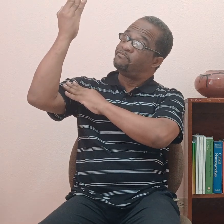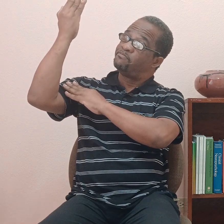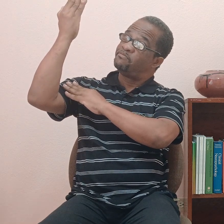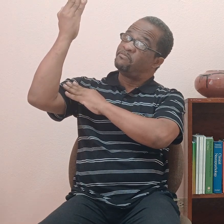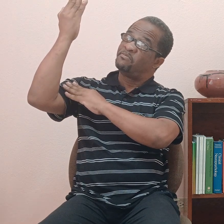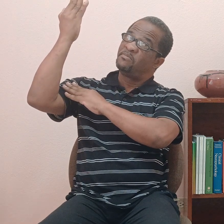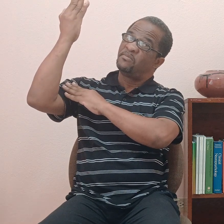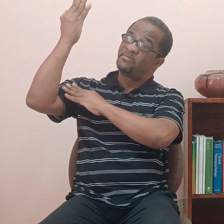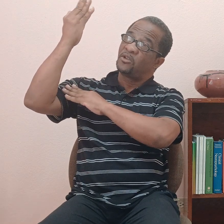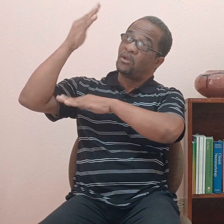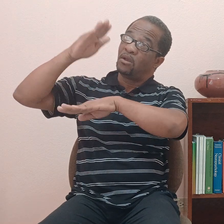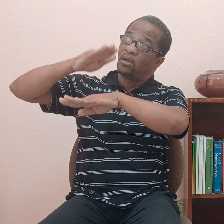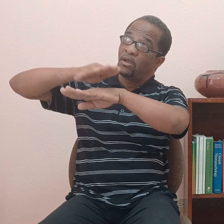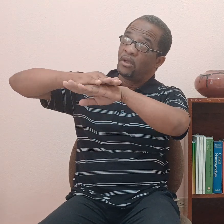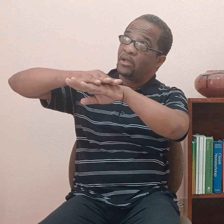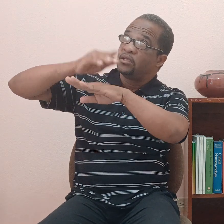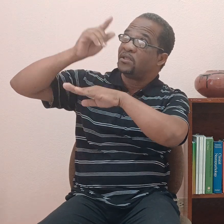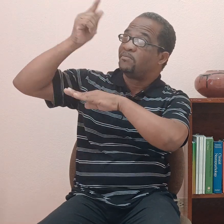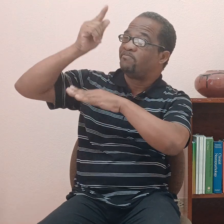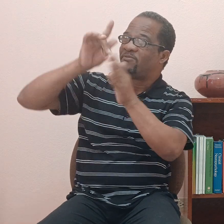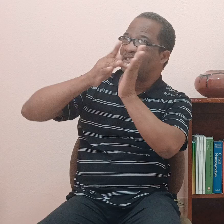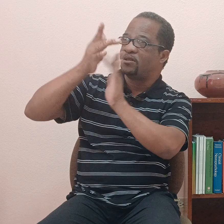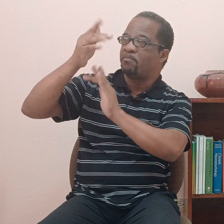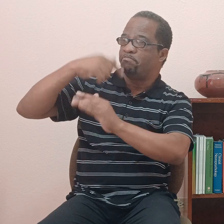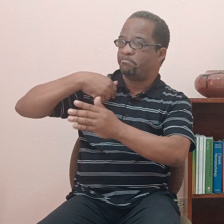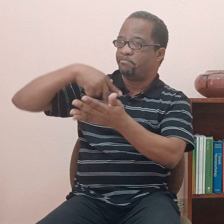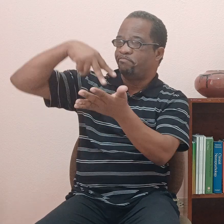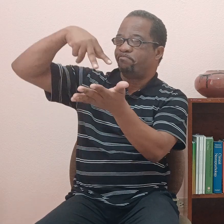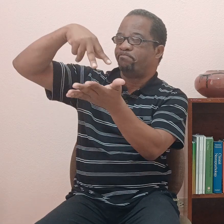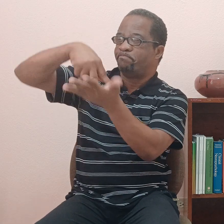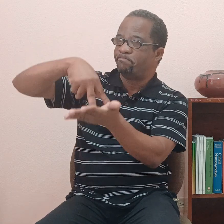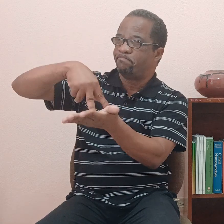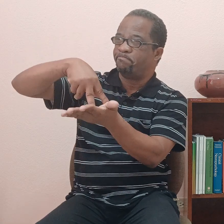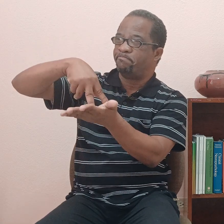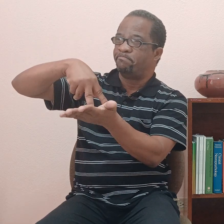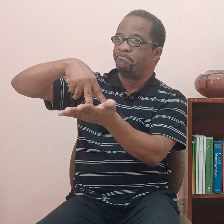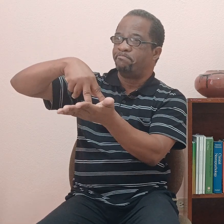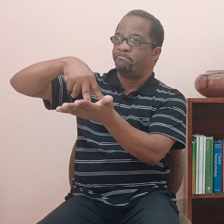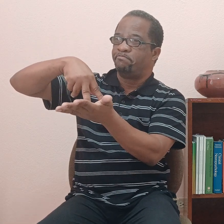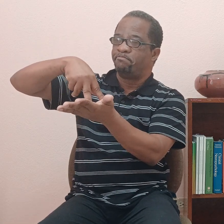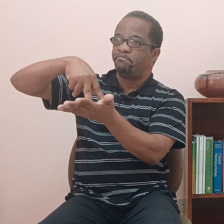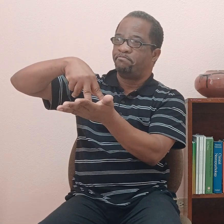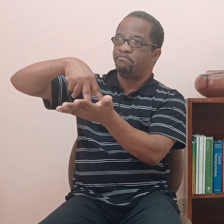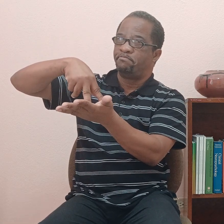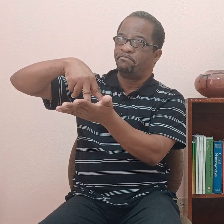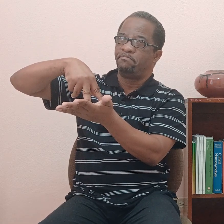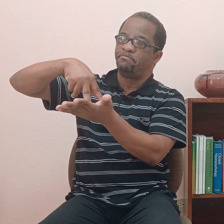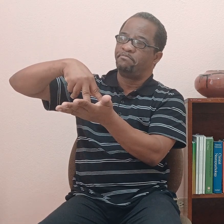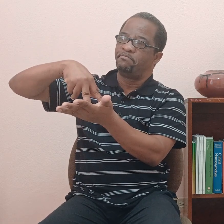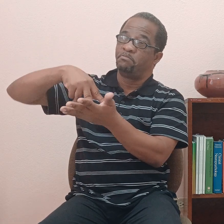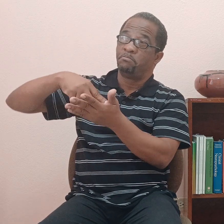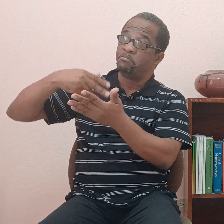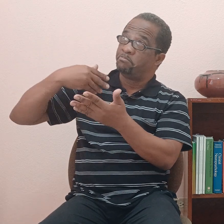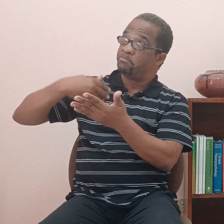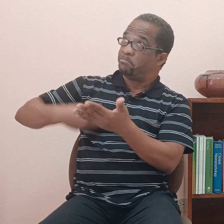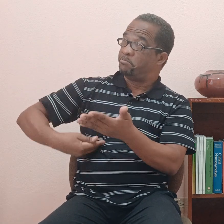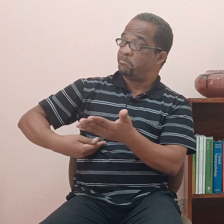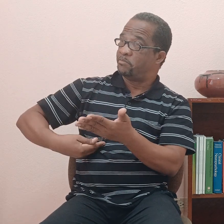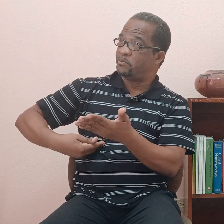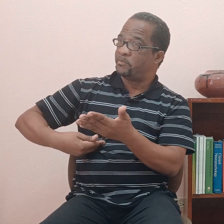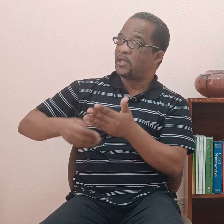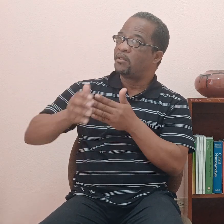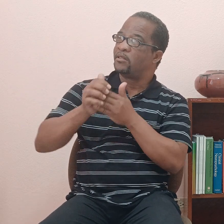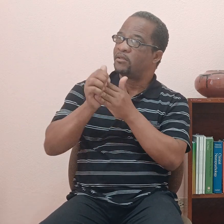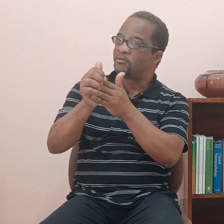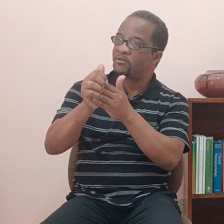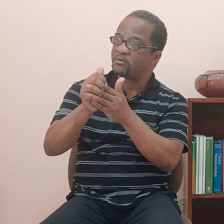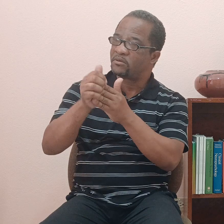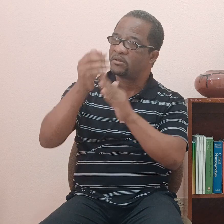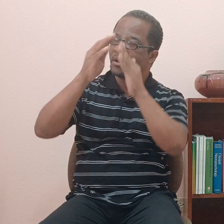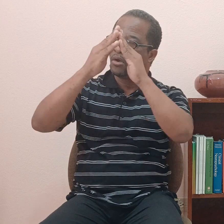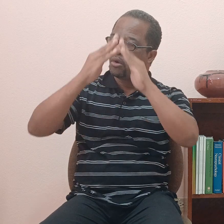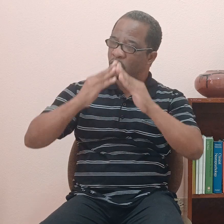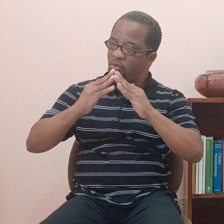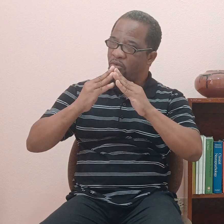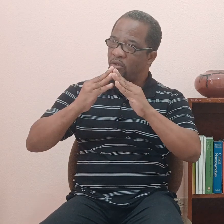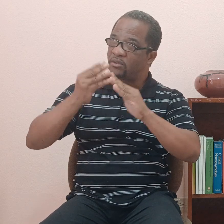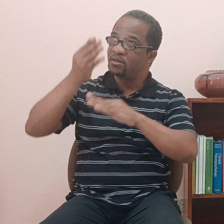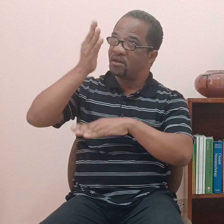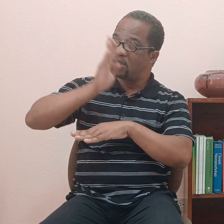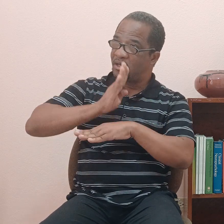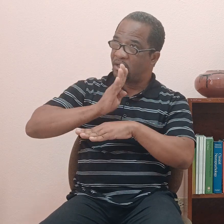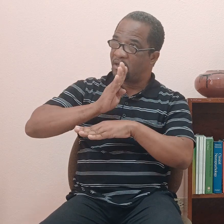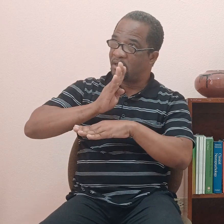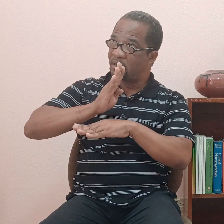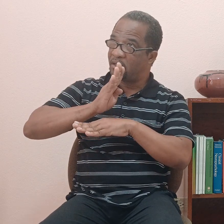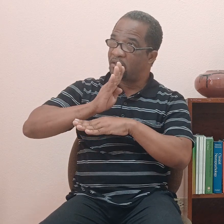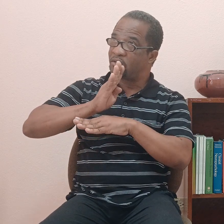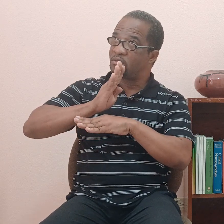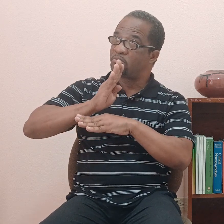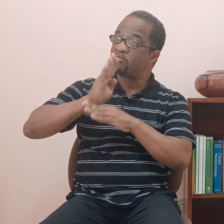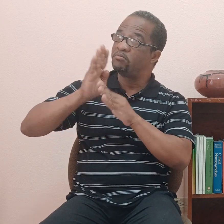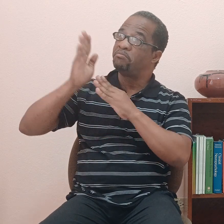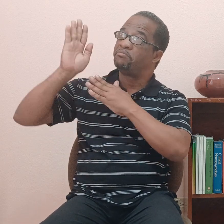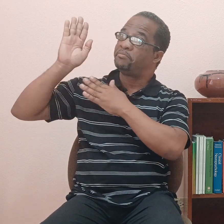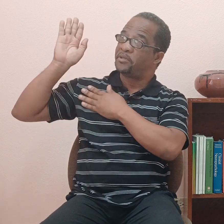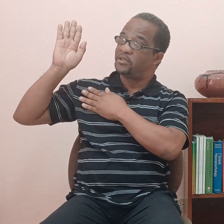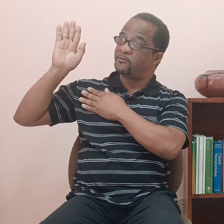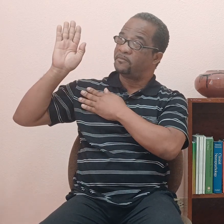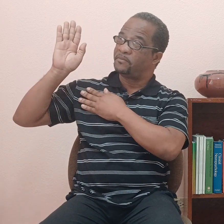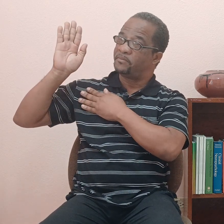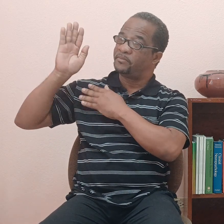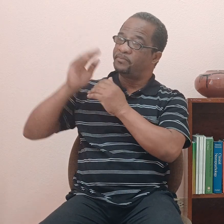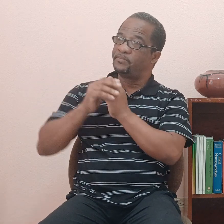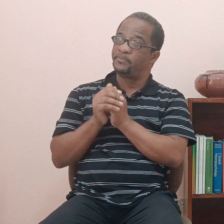On Christ the solid Rock I stand. I lead my household based on Godly principles.